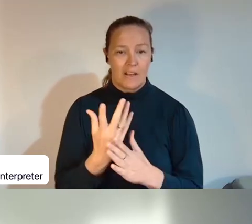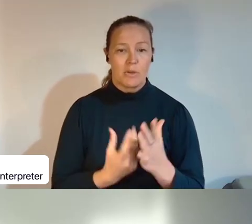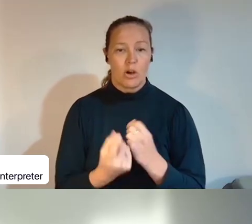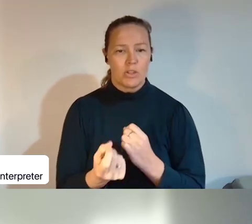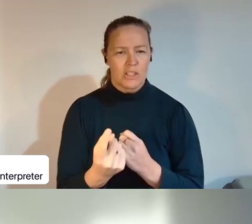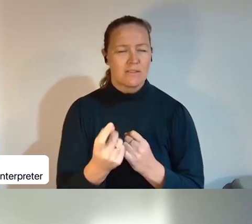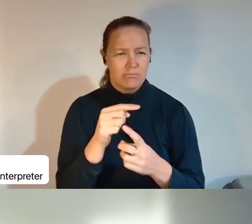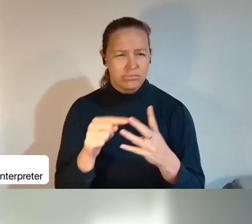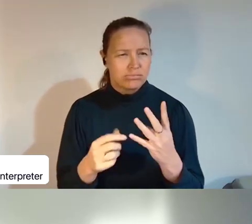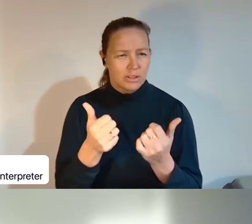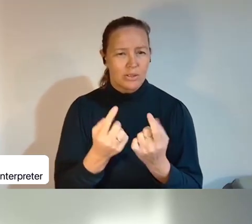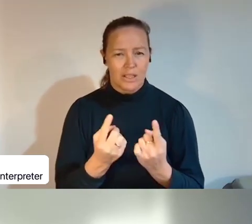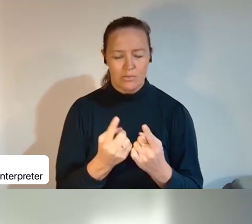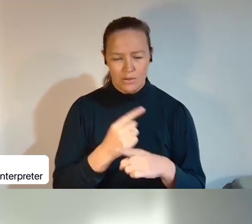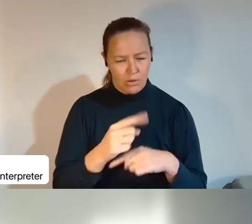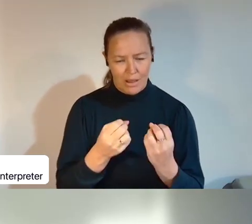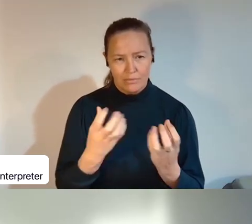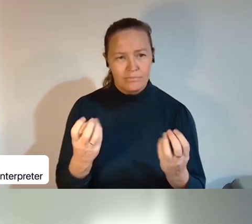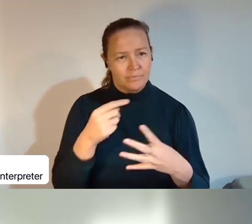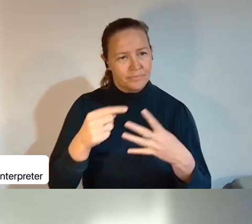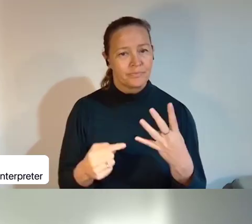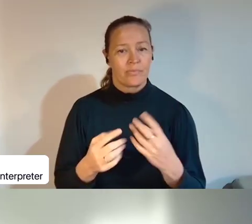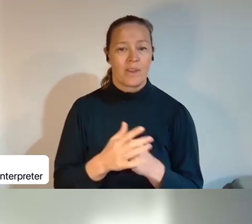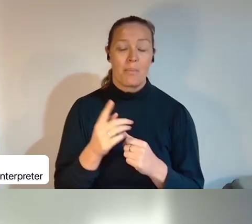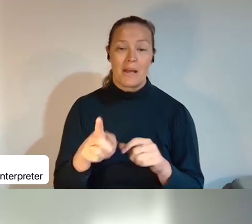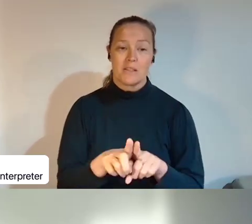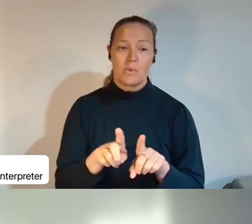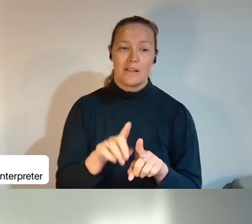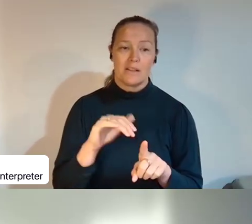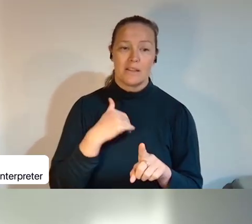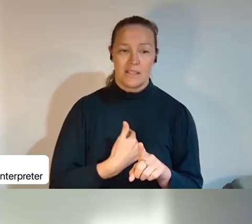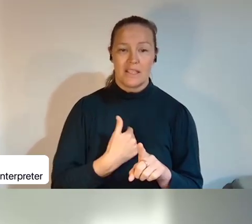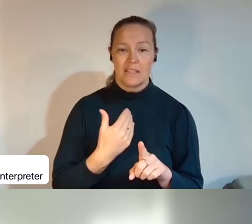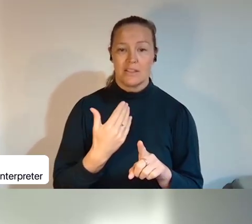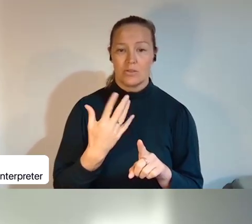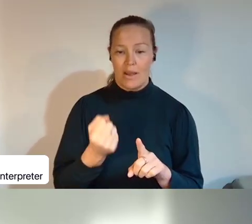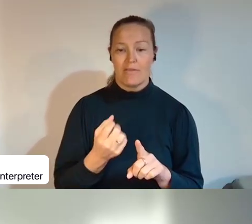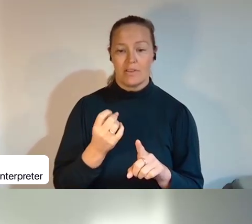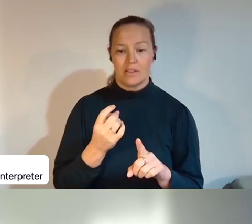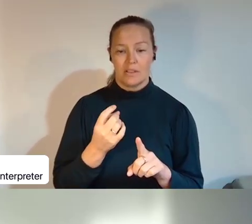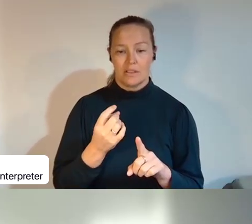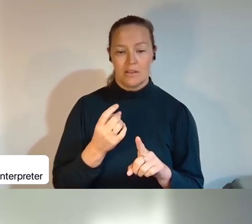we talk about all the time. But it also requires a willingness to challenge assumptions about who